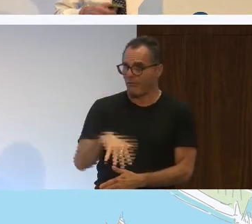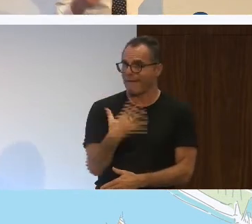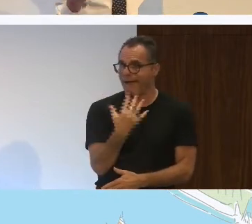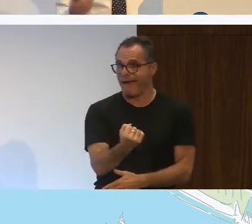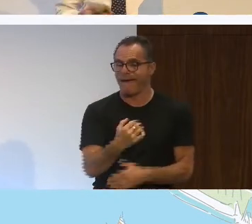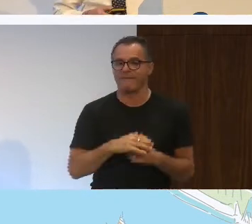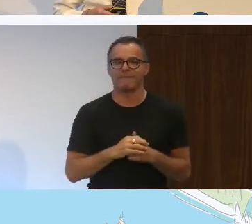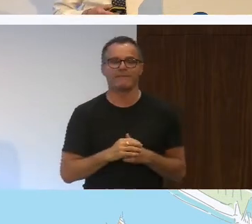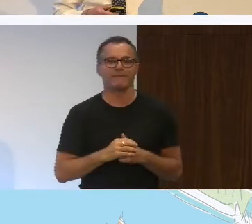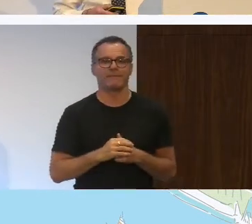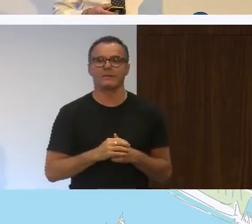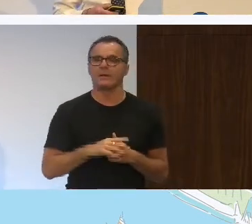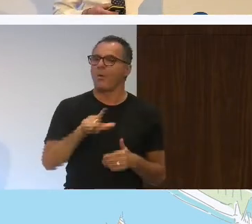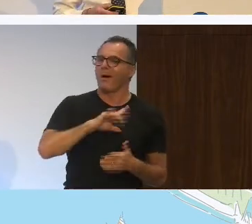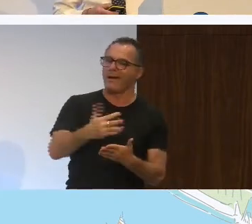It certainly helps you relax